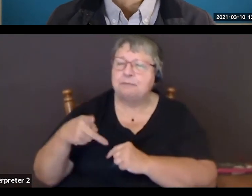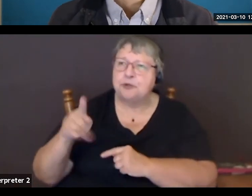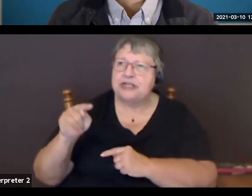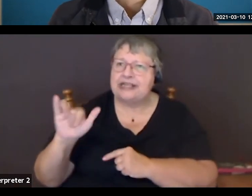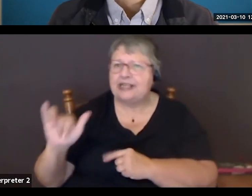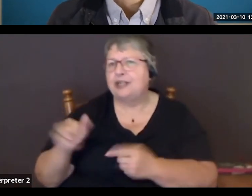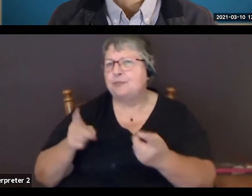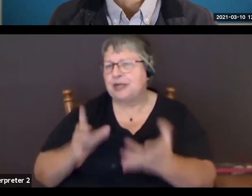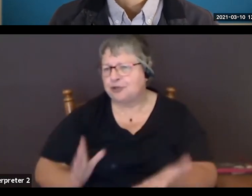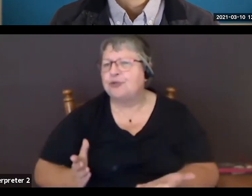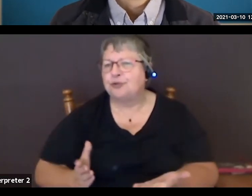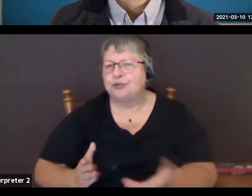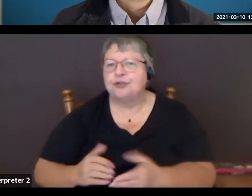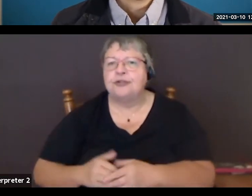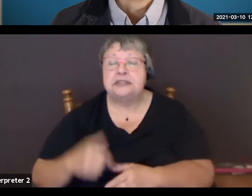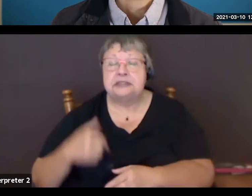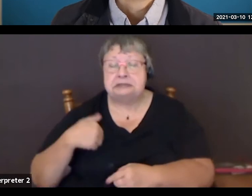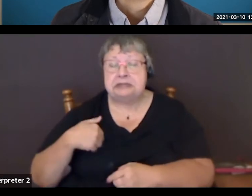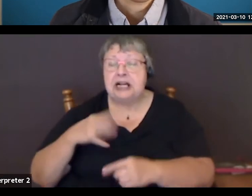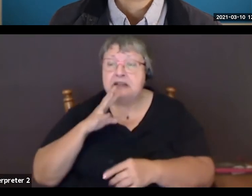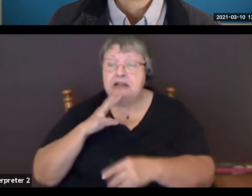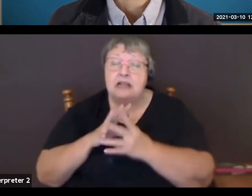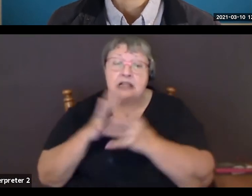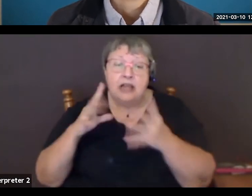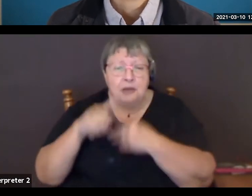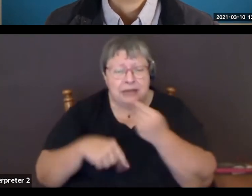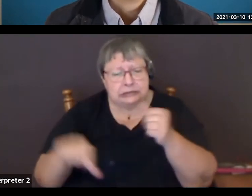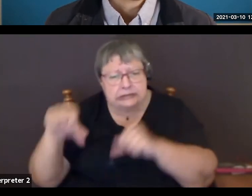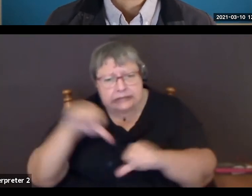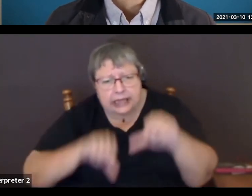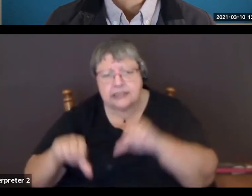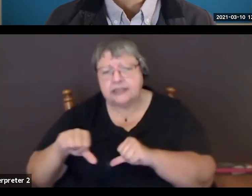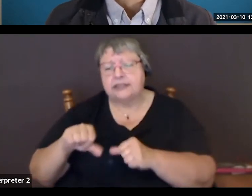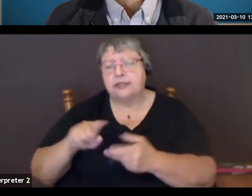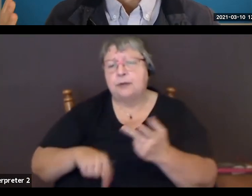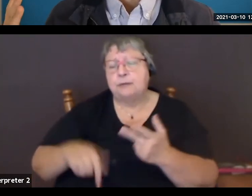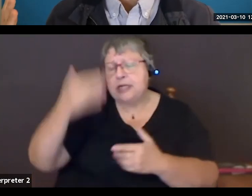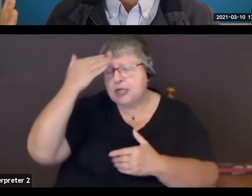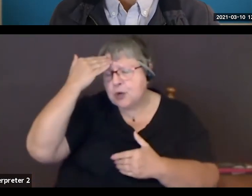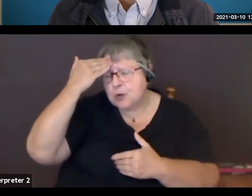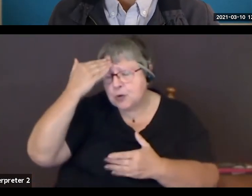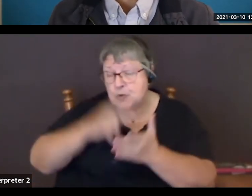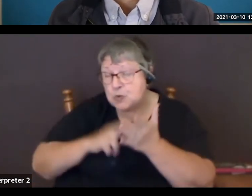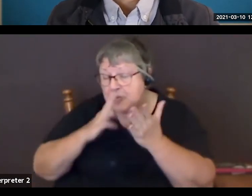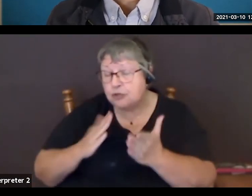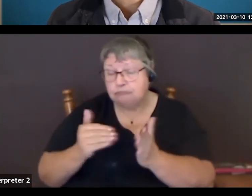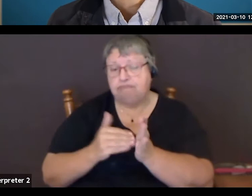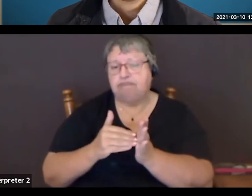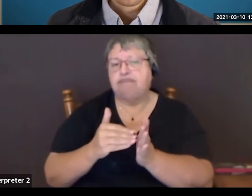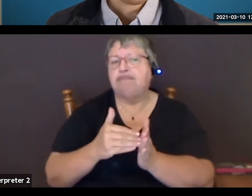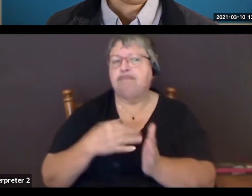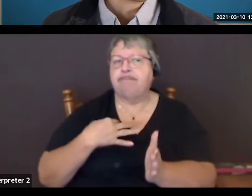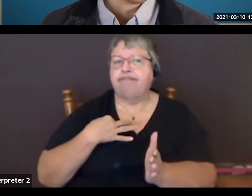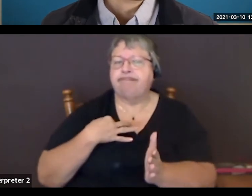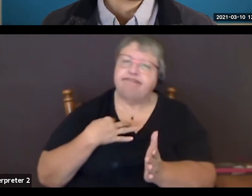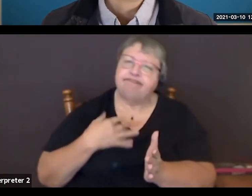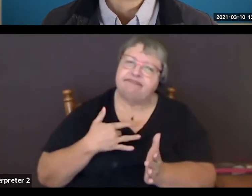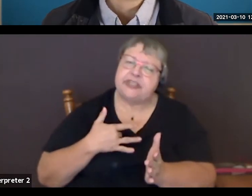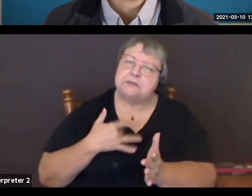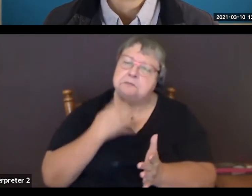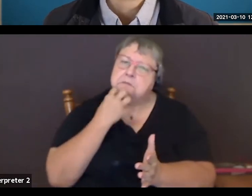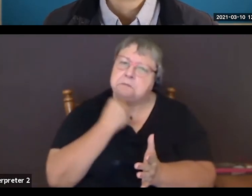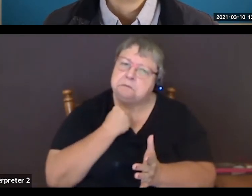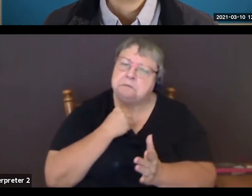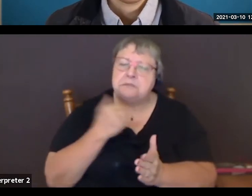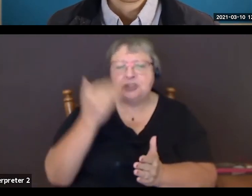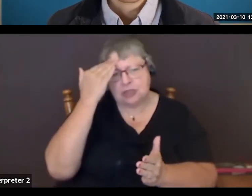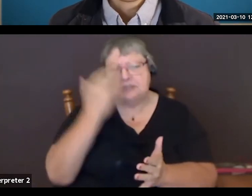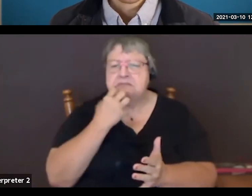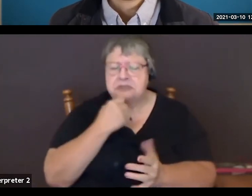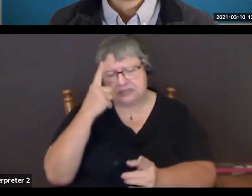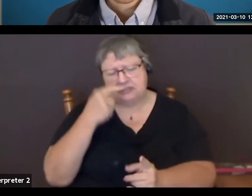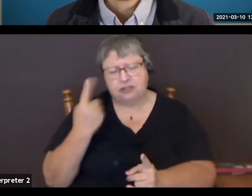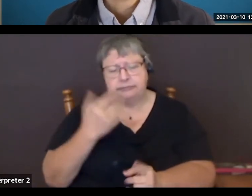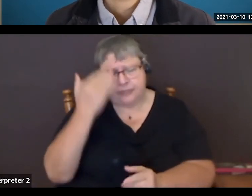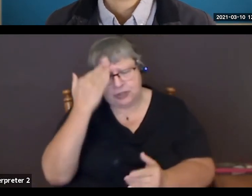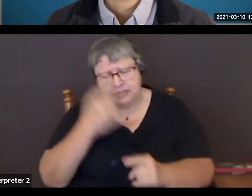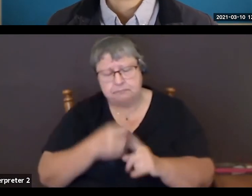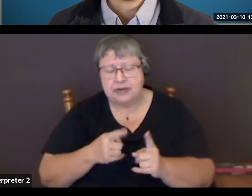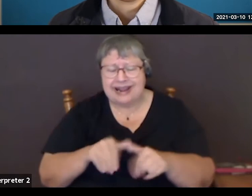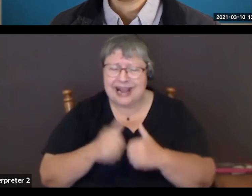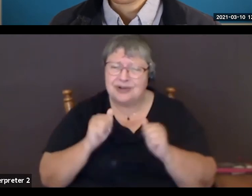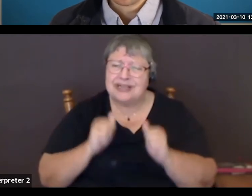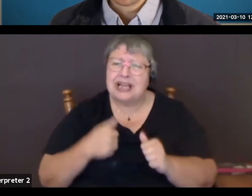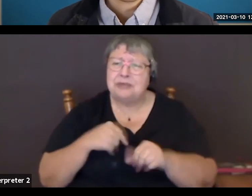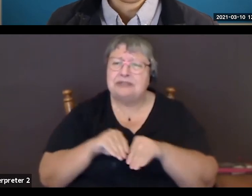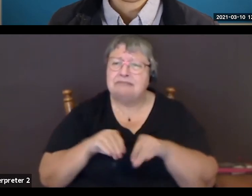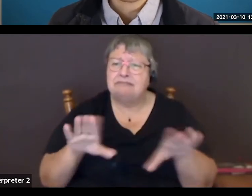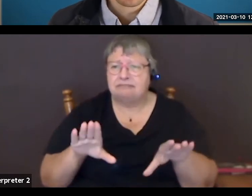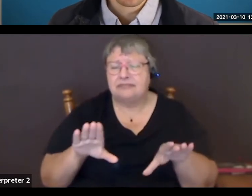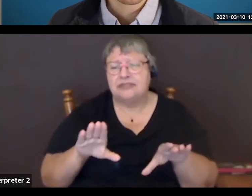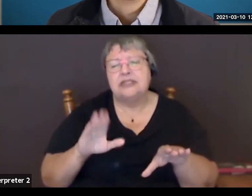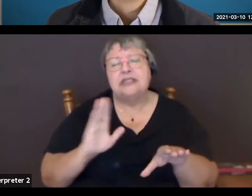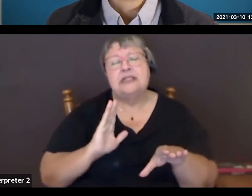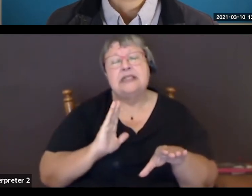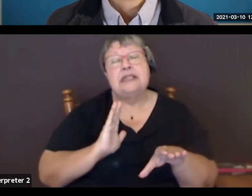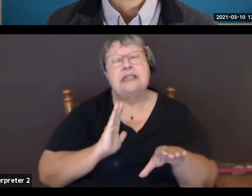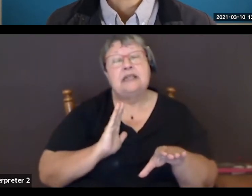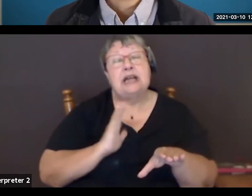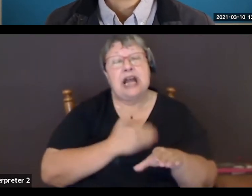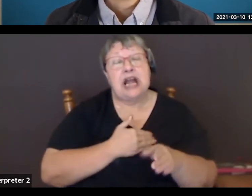So far I've talked a lot about science and knowledge. Now, while researchers, often value knowledge for its own sake, how can this knowledge, inform governance at cat lab, our findings have been used by communities as they make decisions.